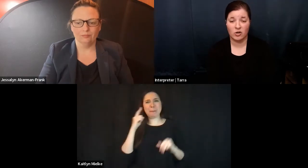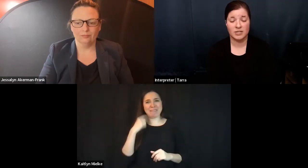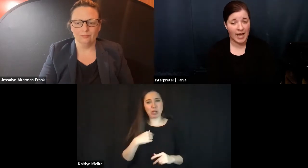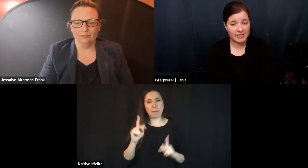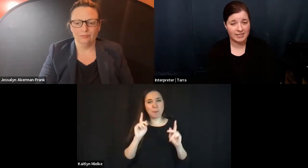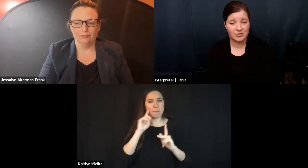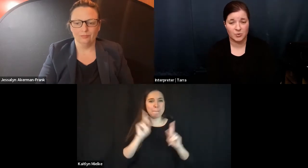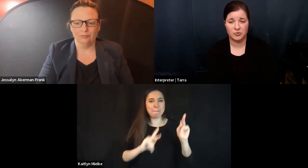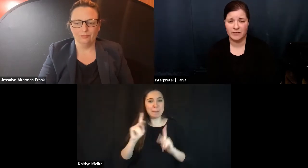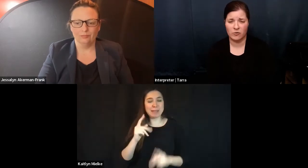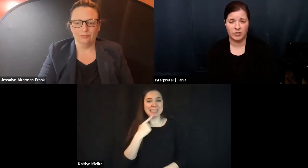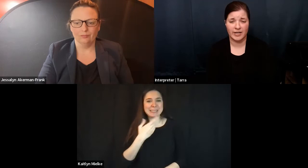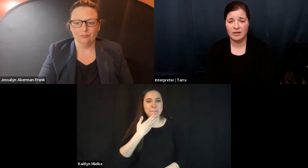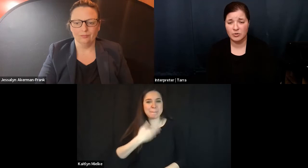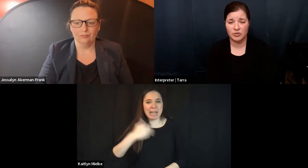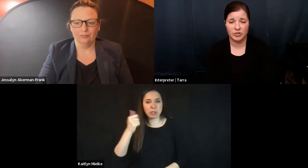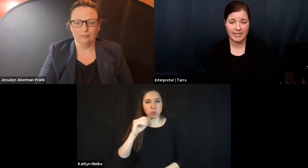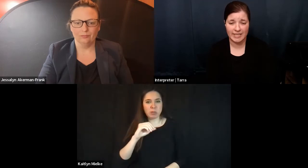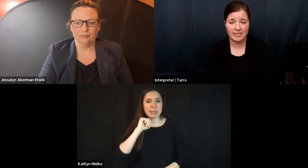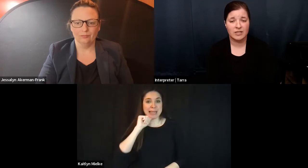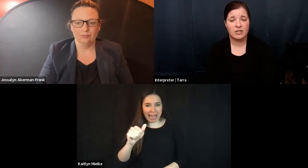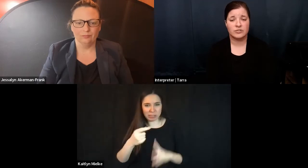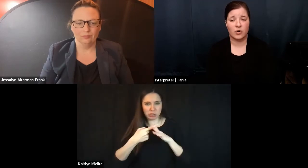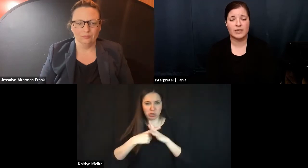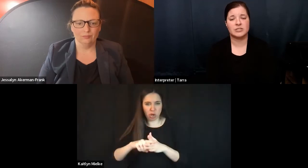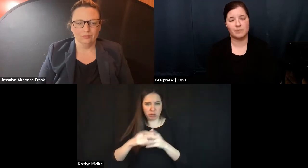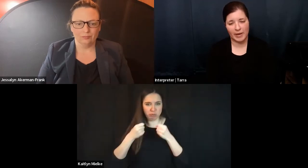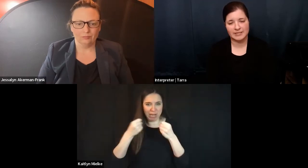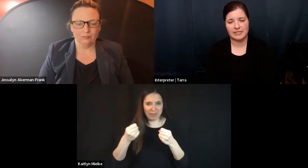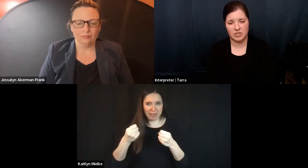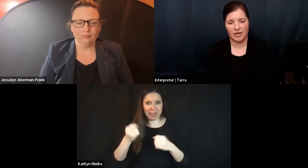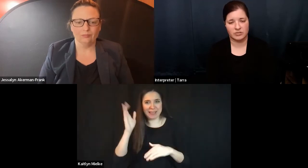I don't want to feel accountable because that's a lot of responsibility.